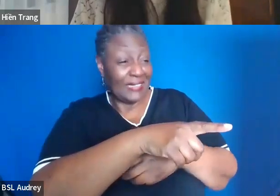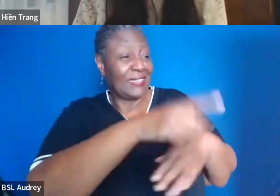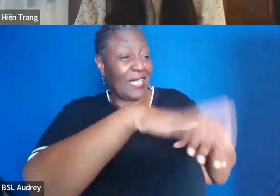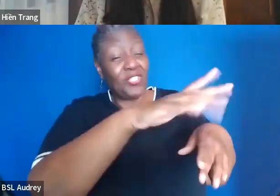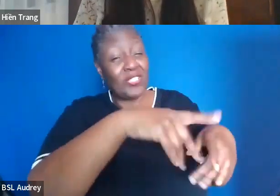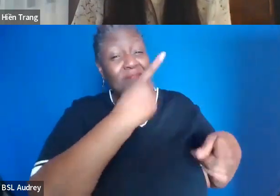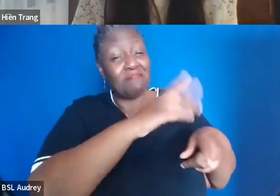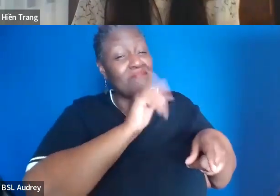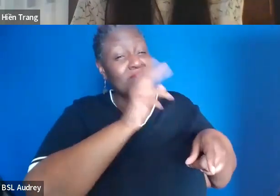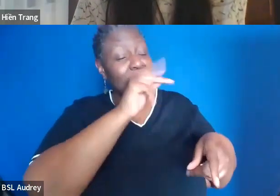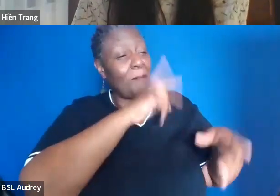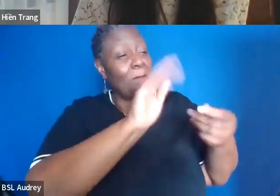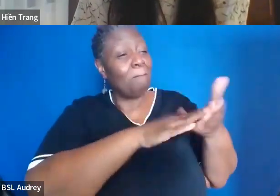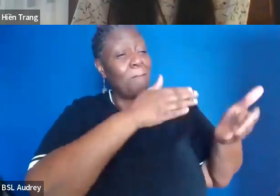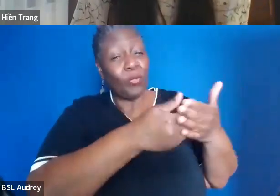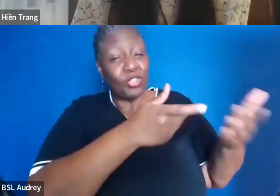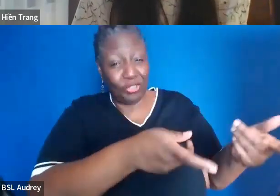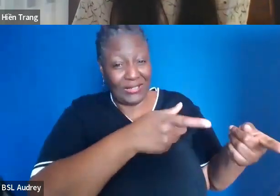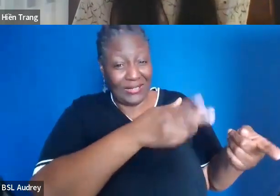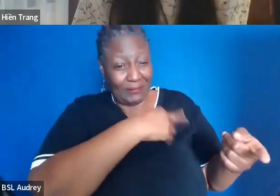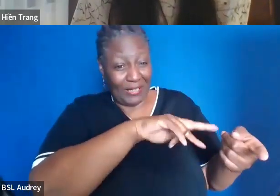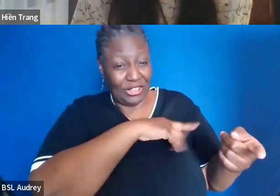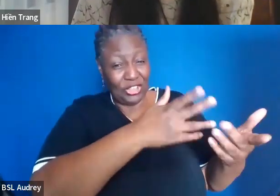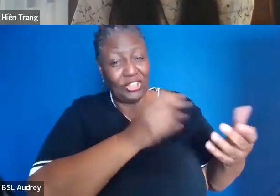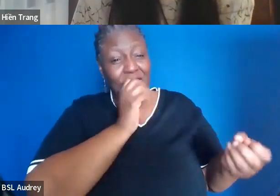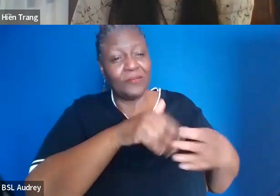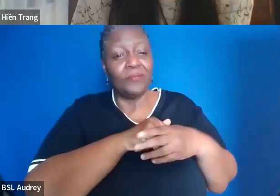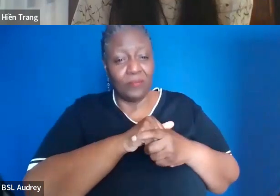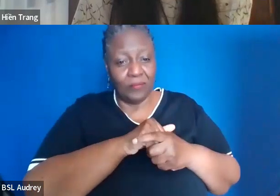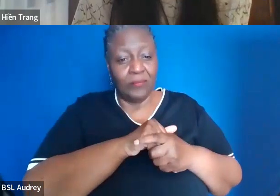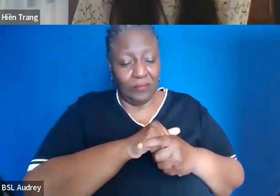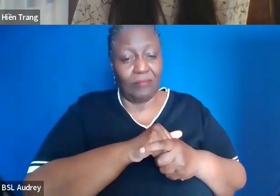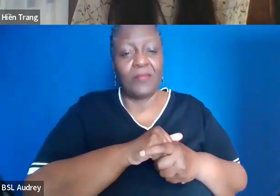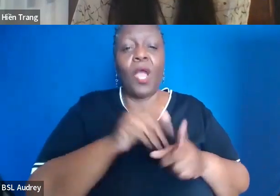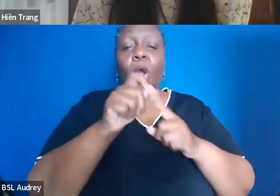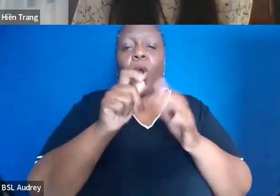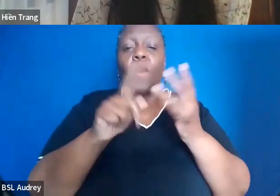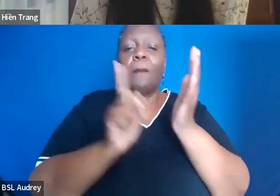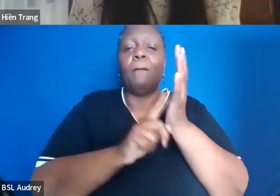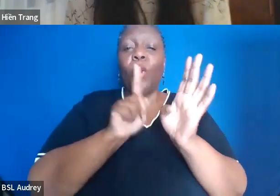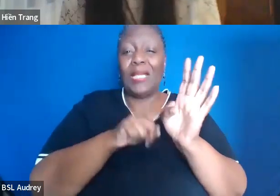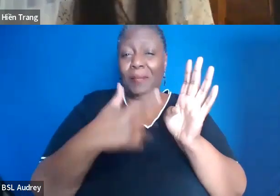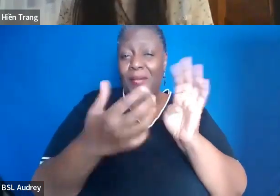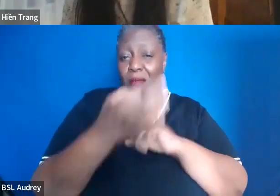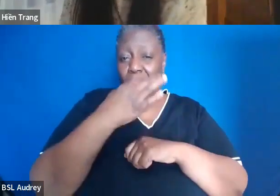this is such an incredible poetry origin story so Polly Atkin asks in the in the Q a that is such a